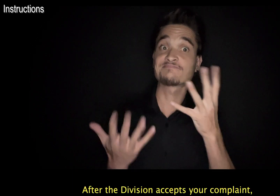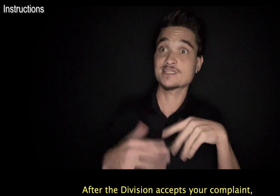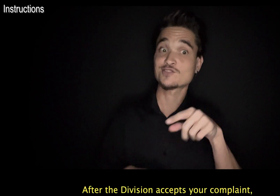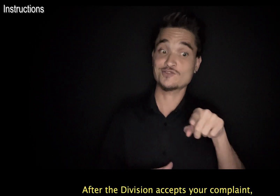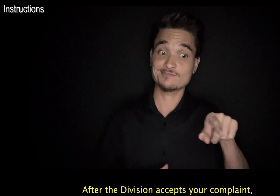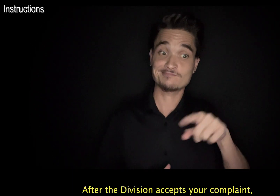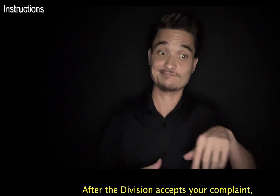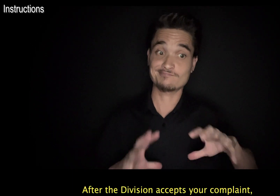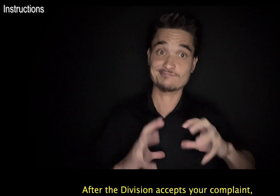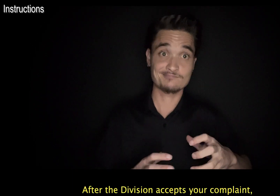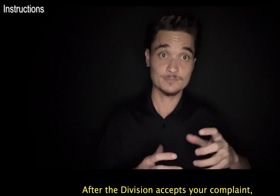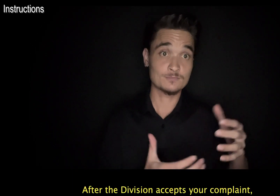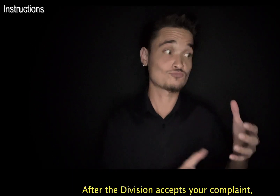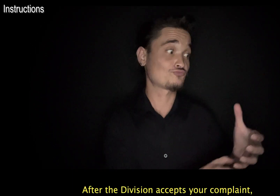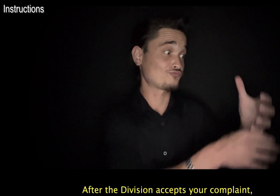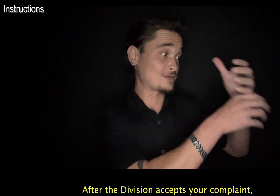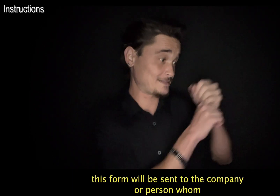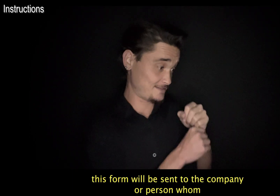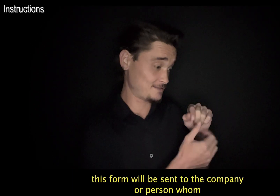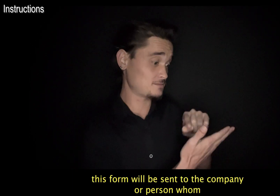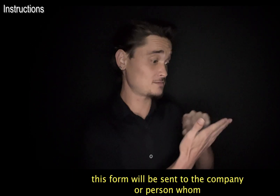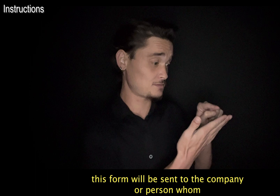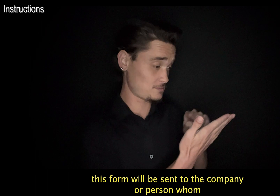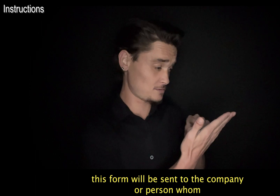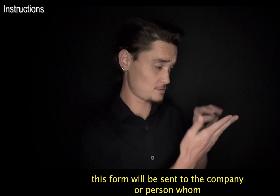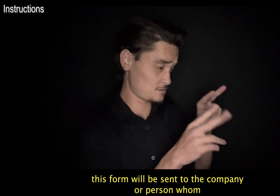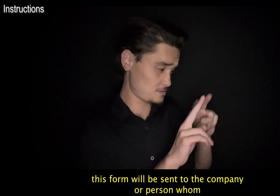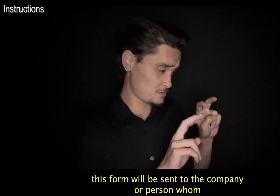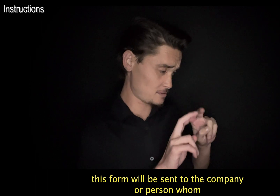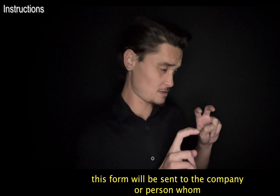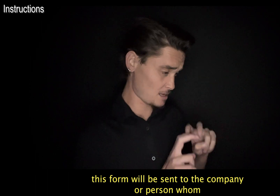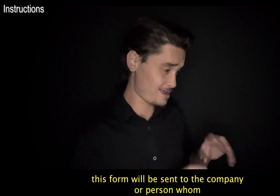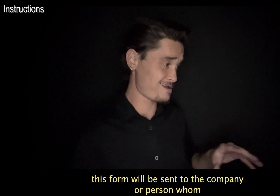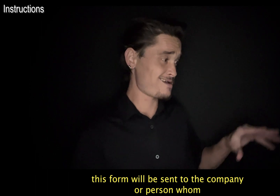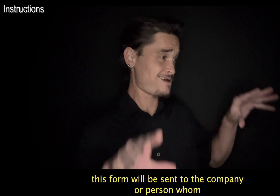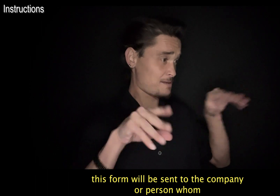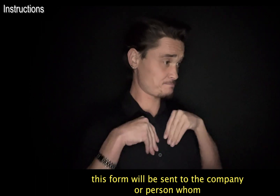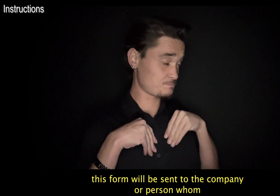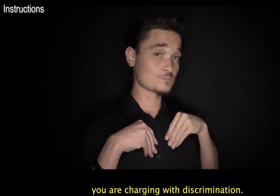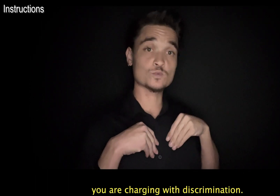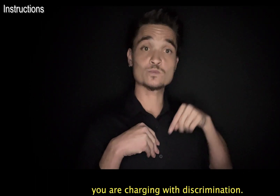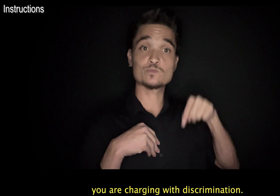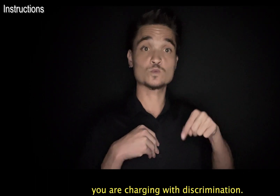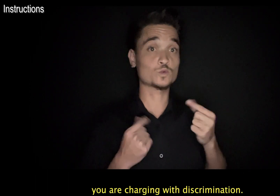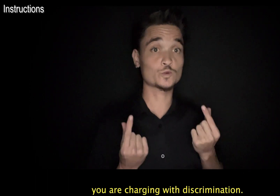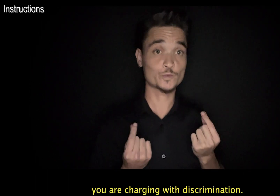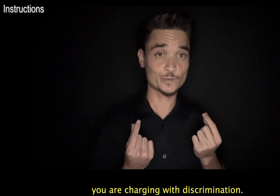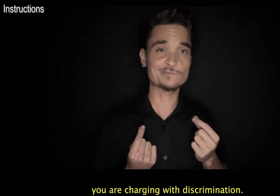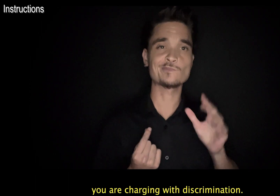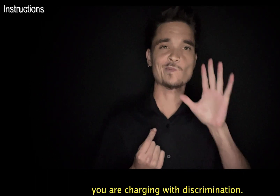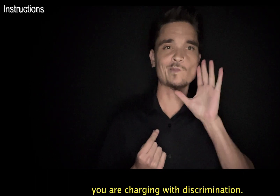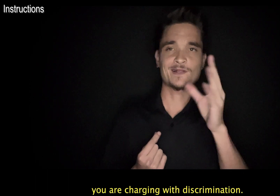After the Division accepts your complaint, this form will be sent to the company or person whom you are charging with discrimination.